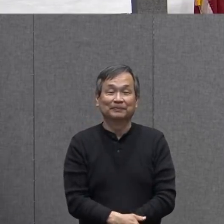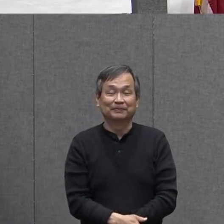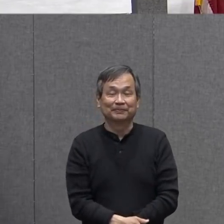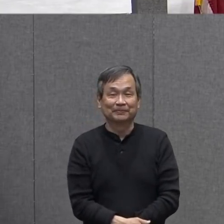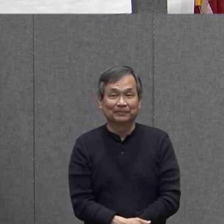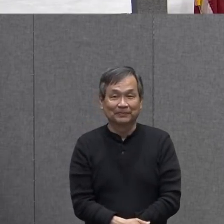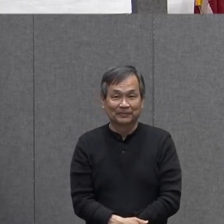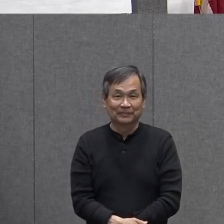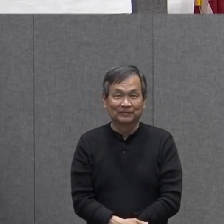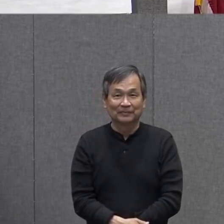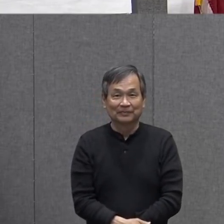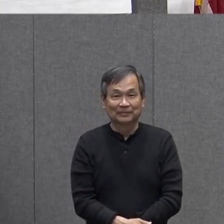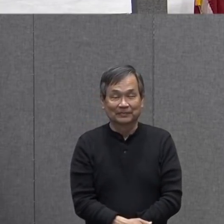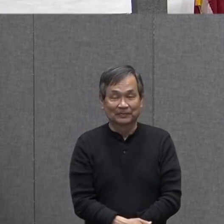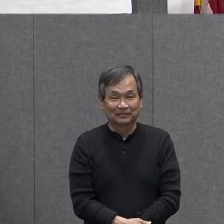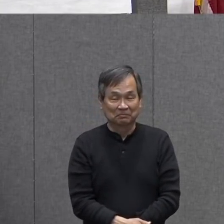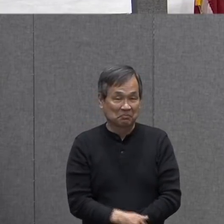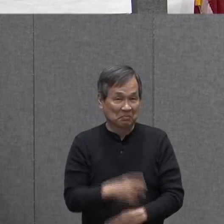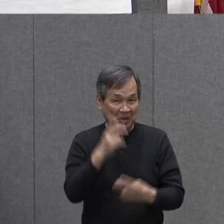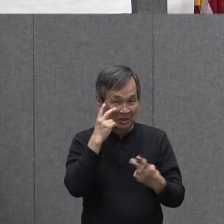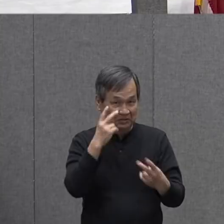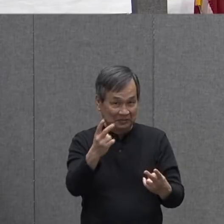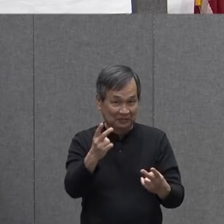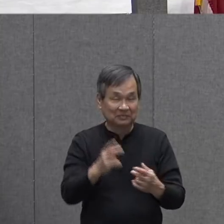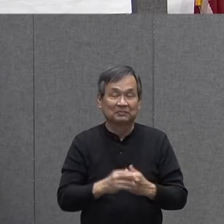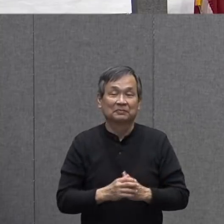Jump of 10 and we cross over another hundred.